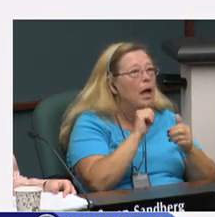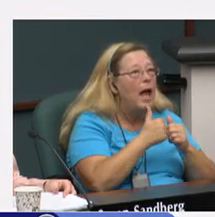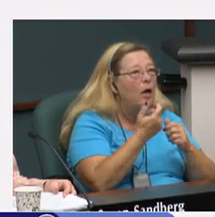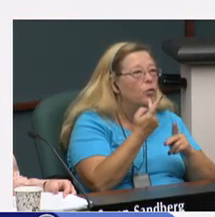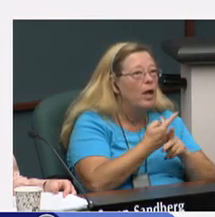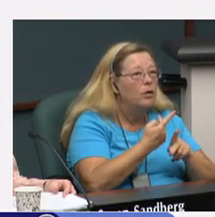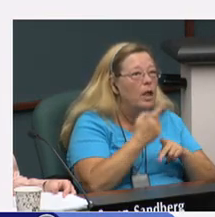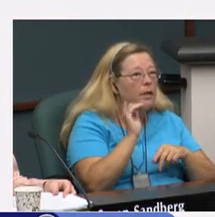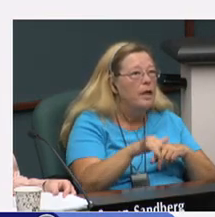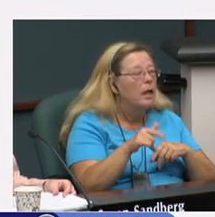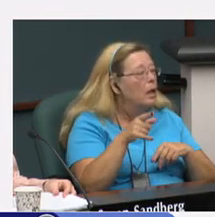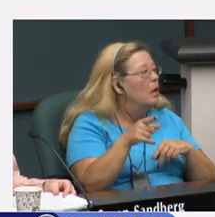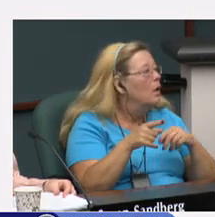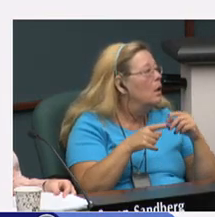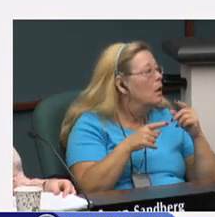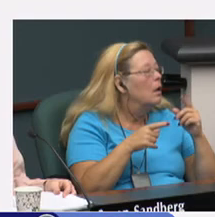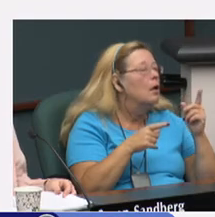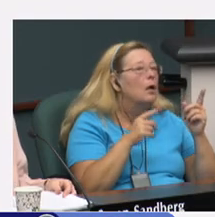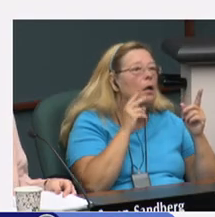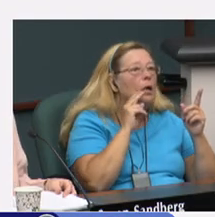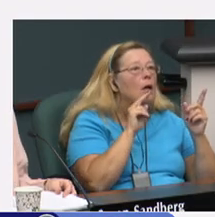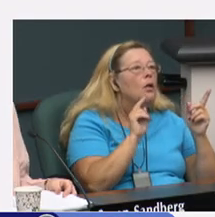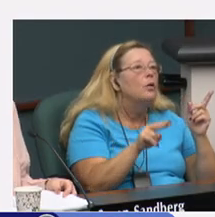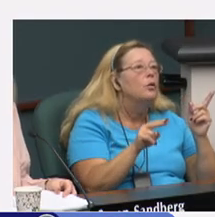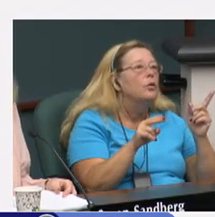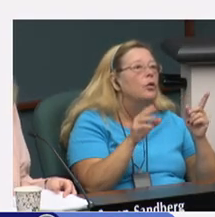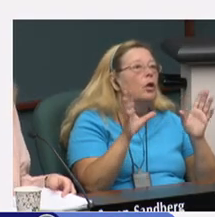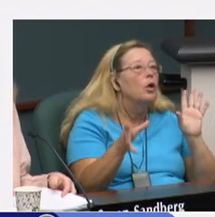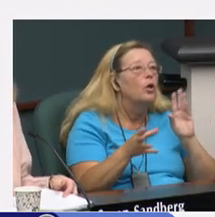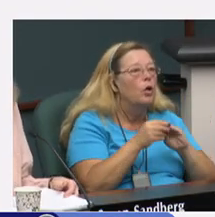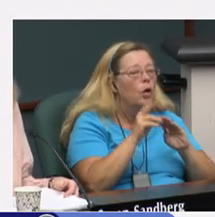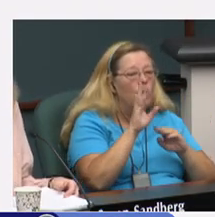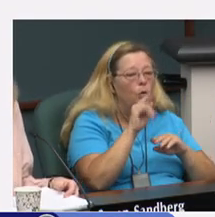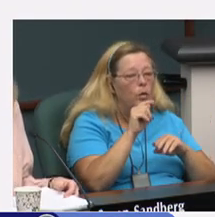again it's looking at the total number of units that are on the site and